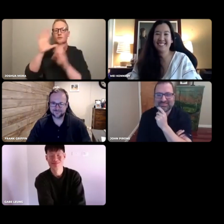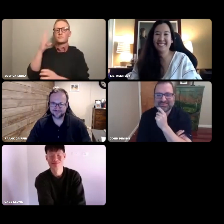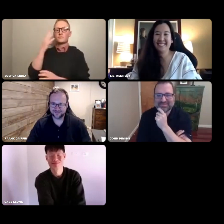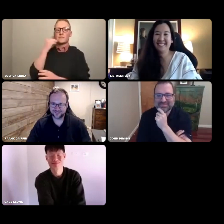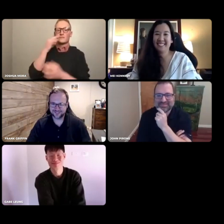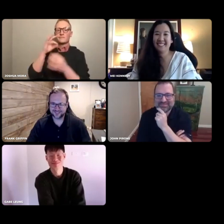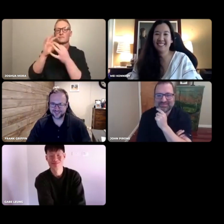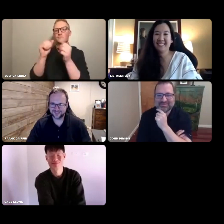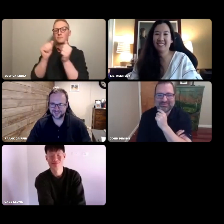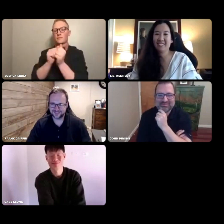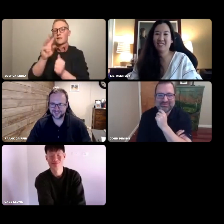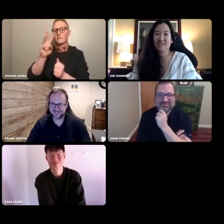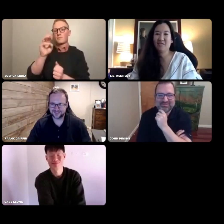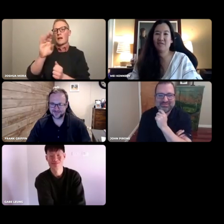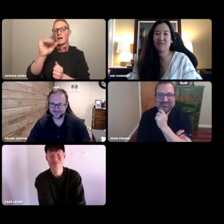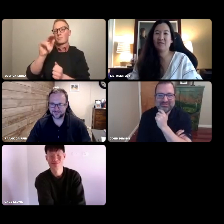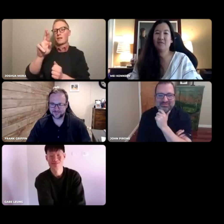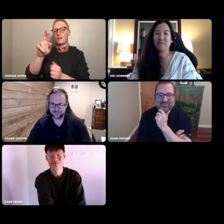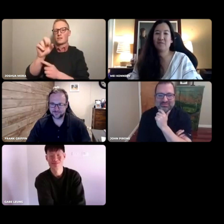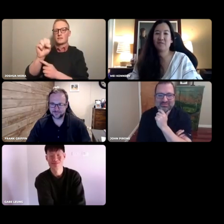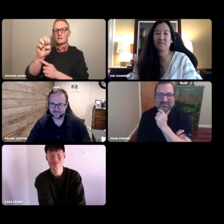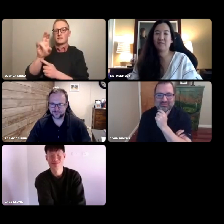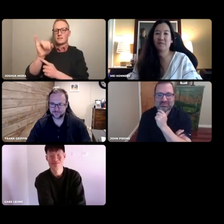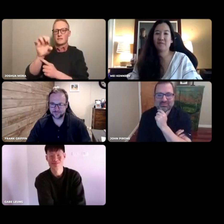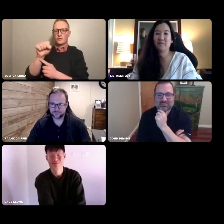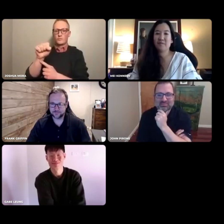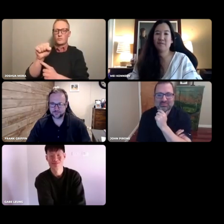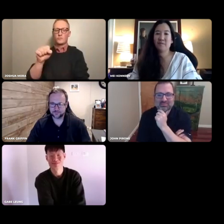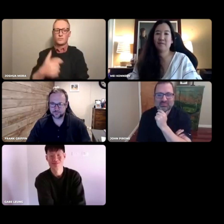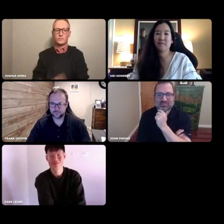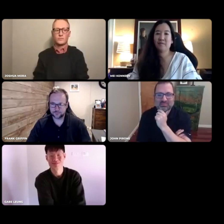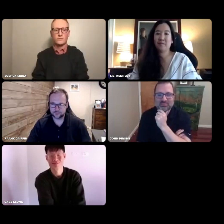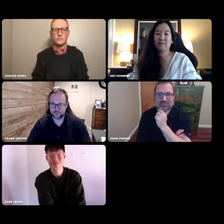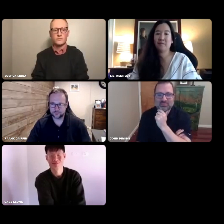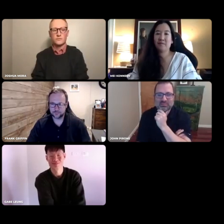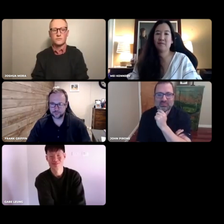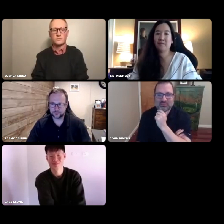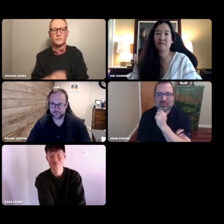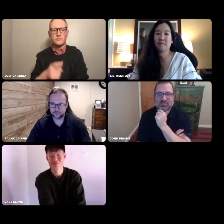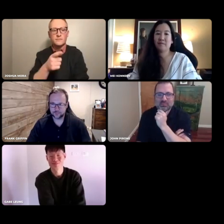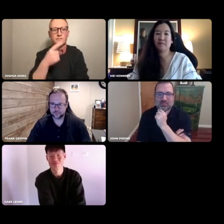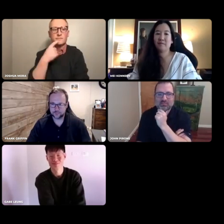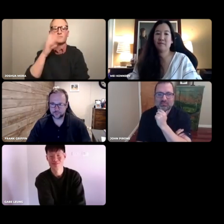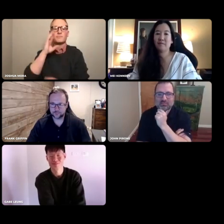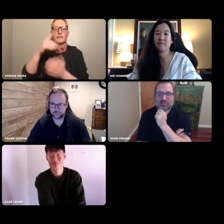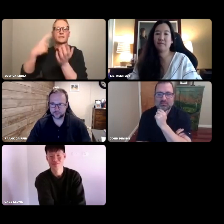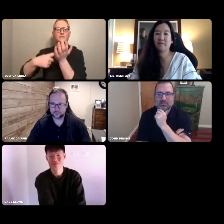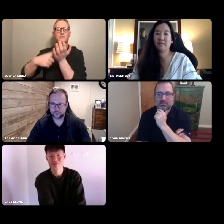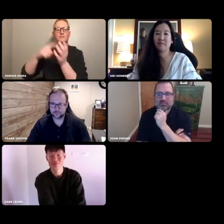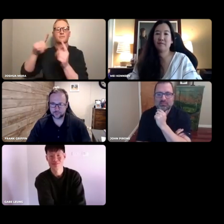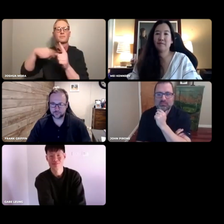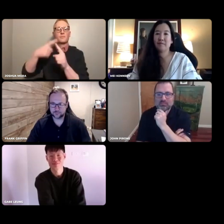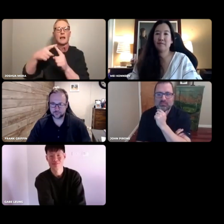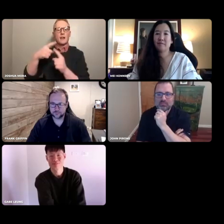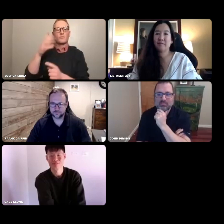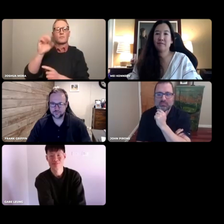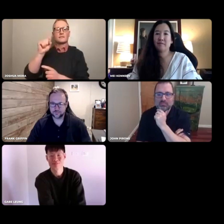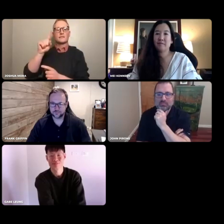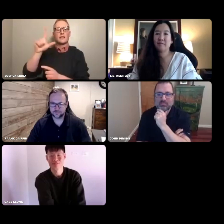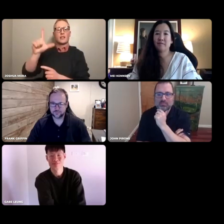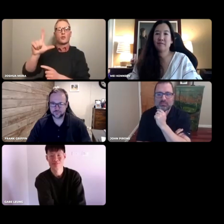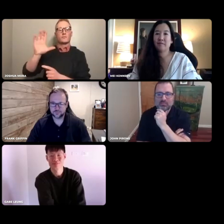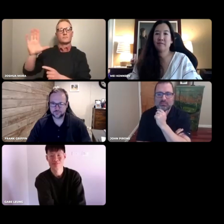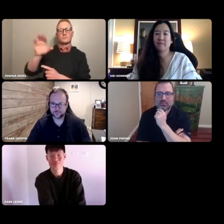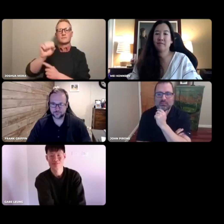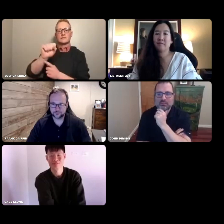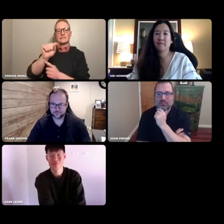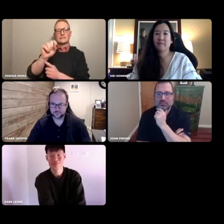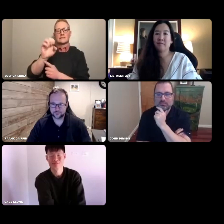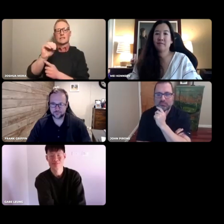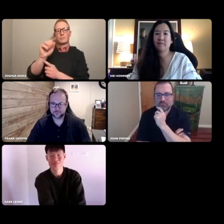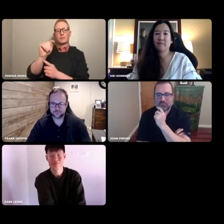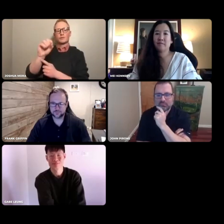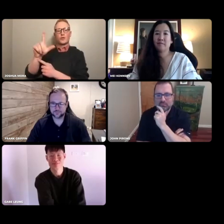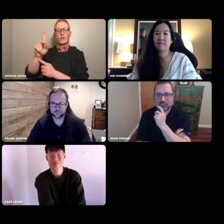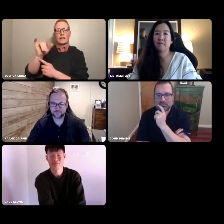March 23, we'll be discussing experiences people have with webinars.